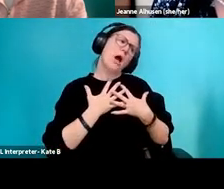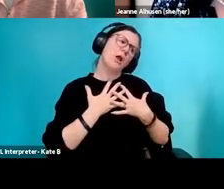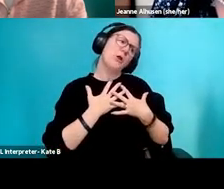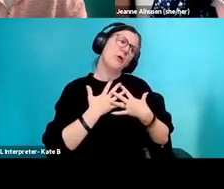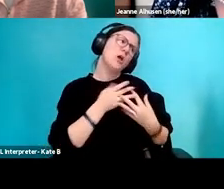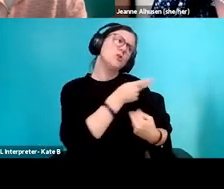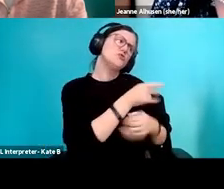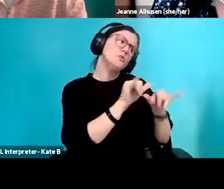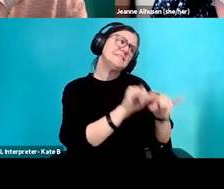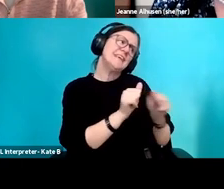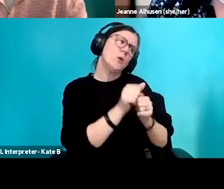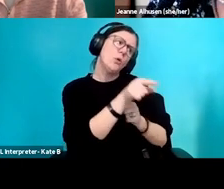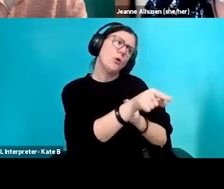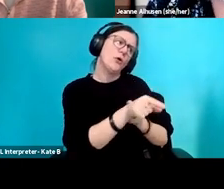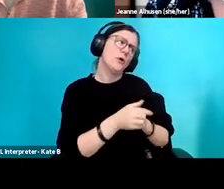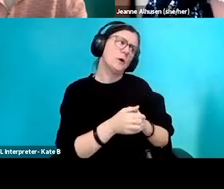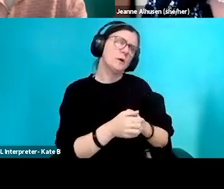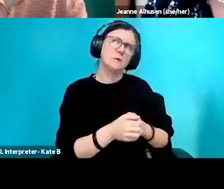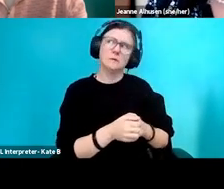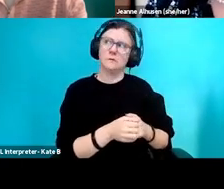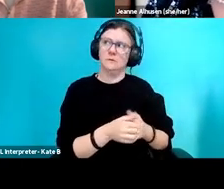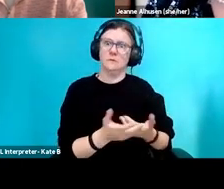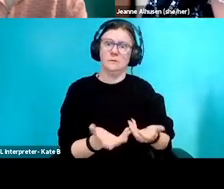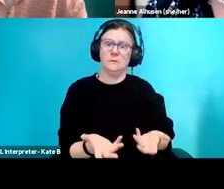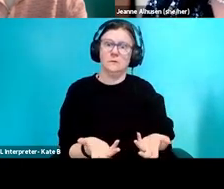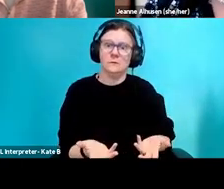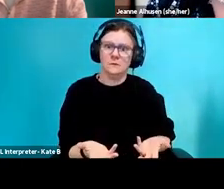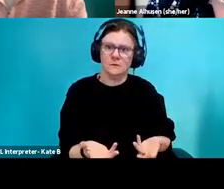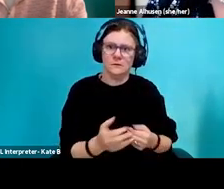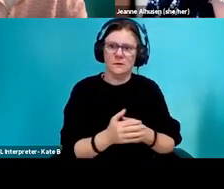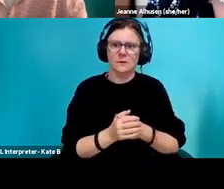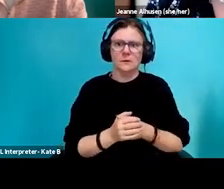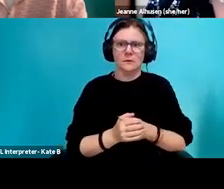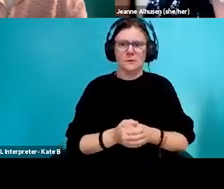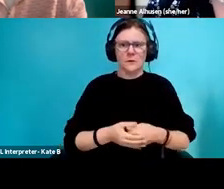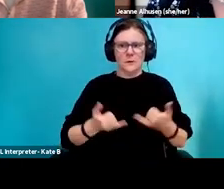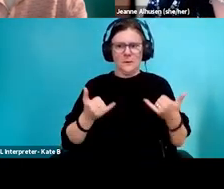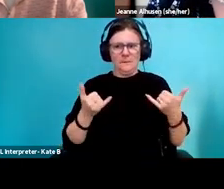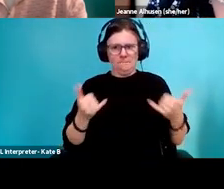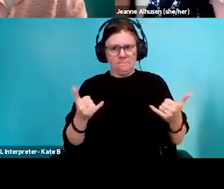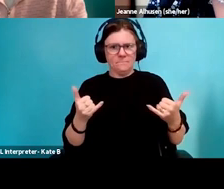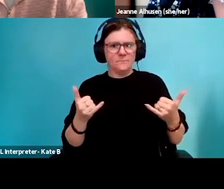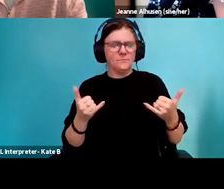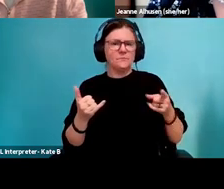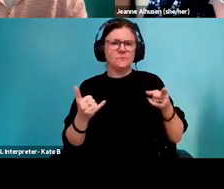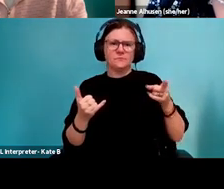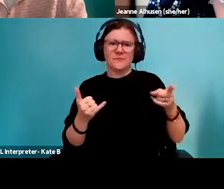with the disabled person." In my current research again with Dr. Hughes, this is a huge barrier